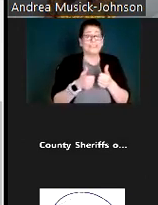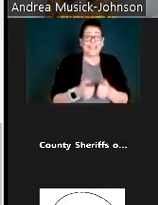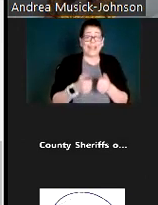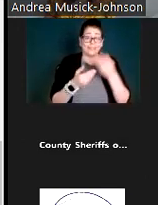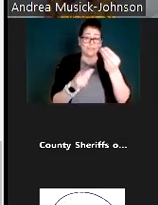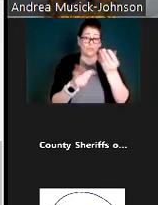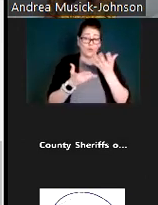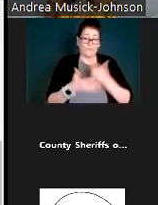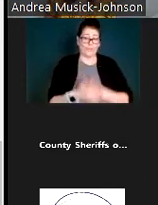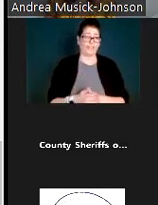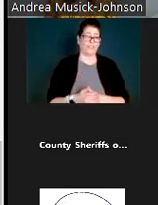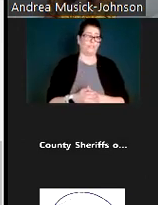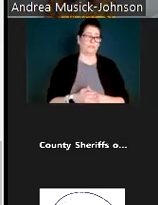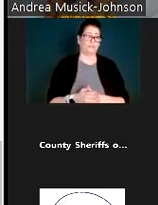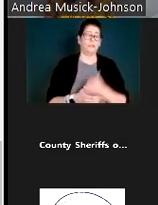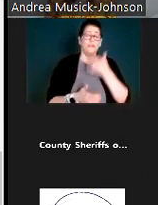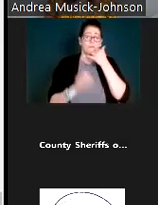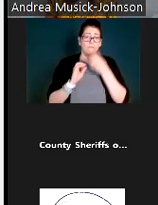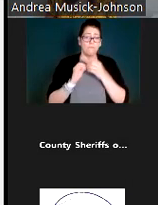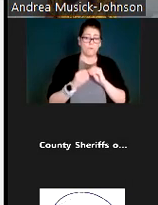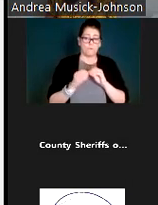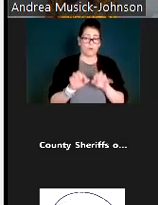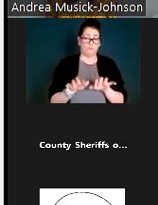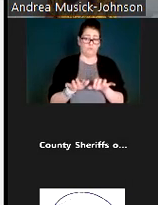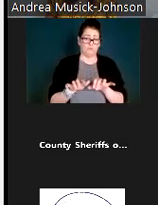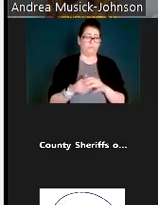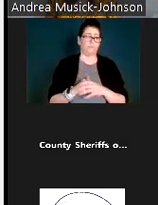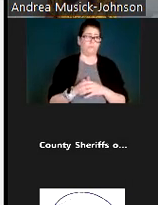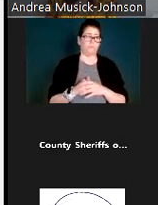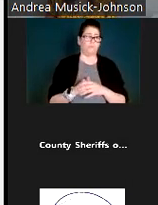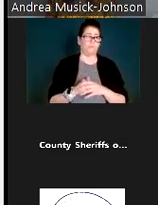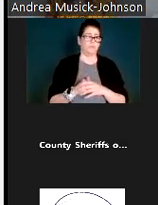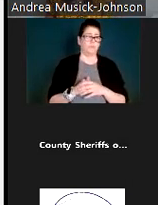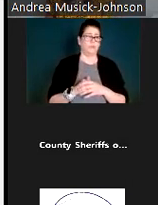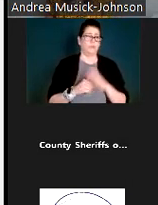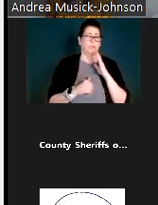I would put in my number here, and it's going to prompt me to create a PIN.